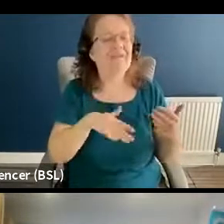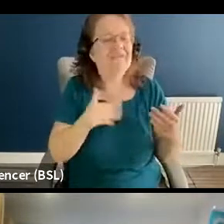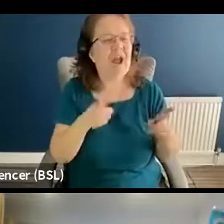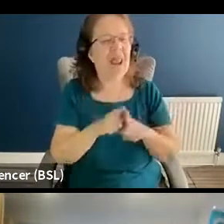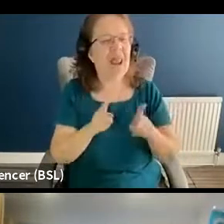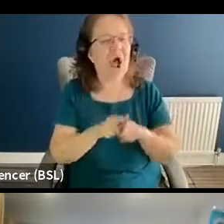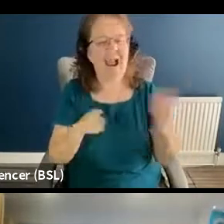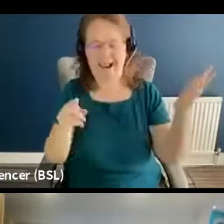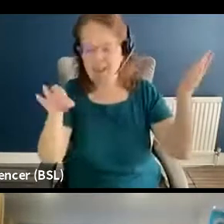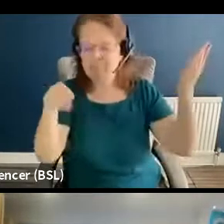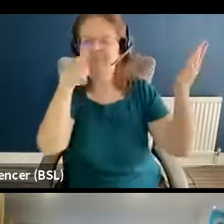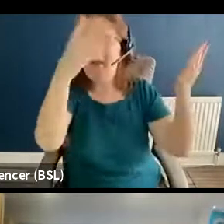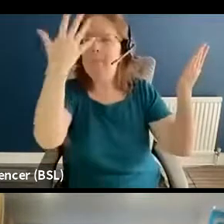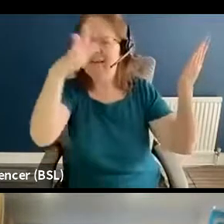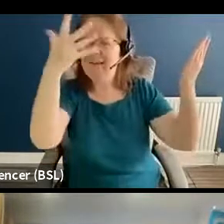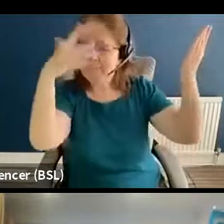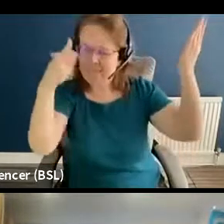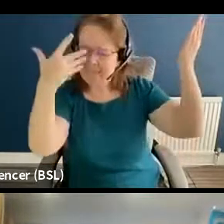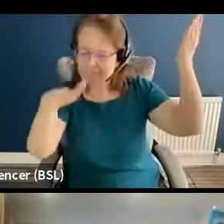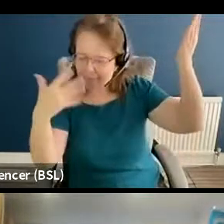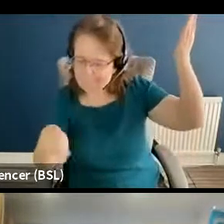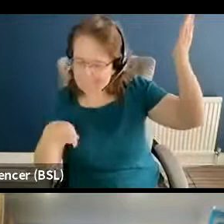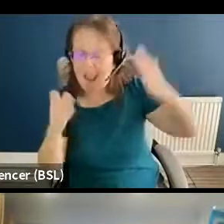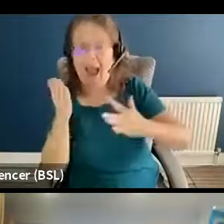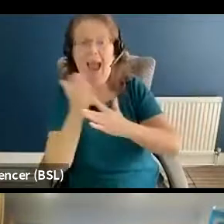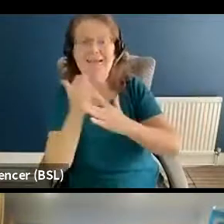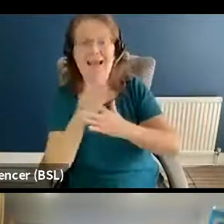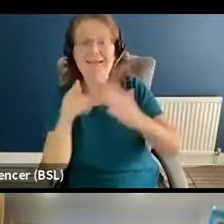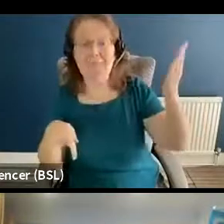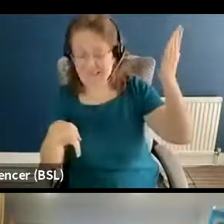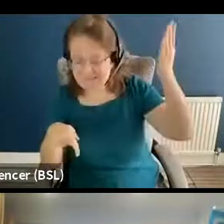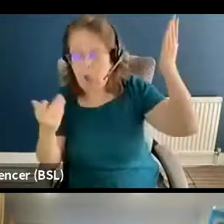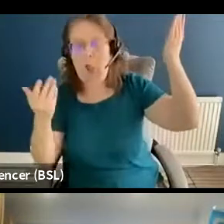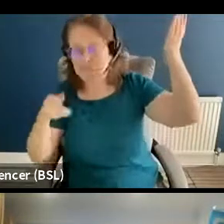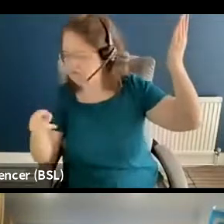rather than necessarily something you do as a matter of process. I definitely think we should